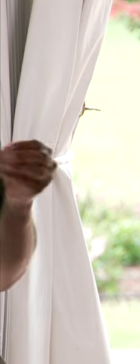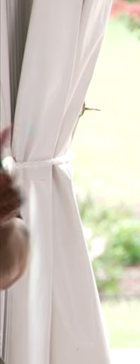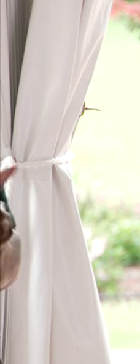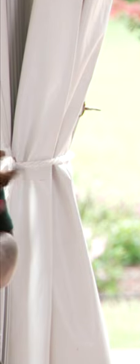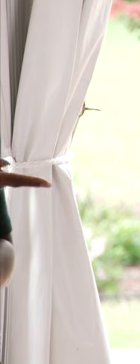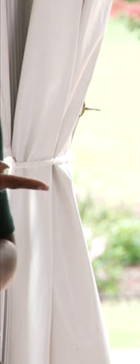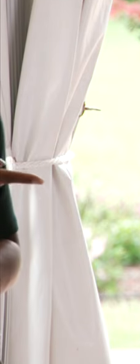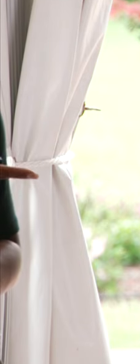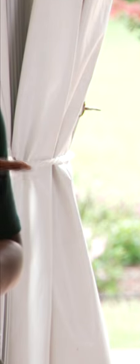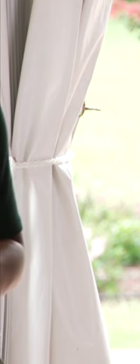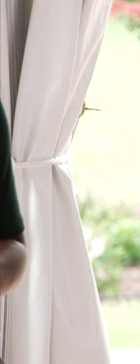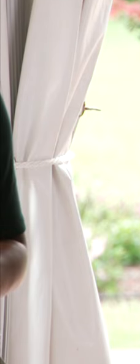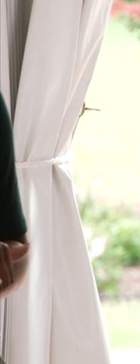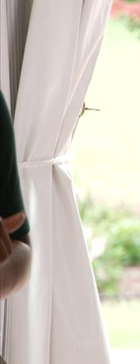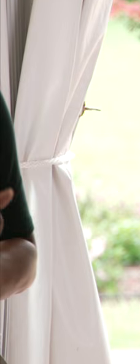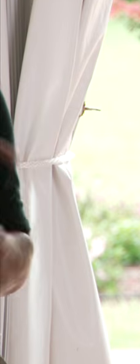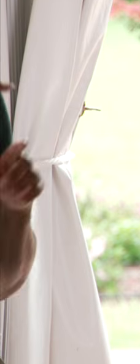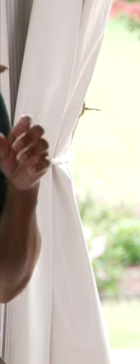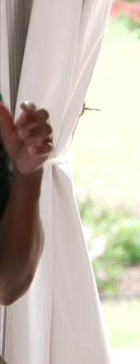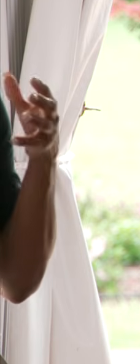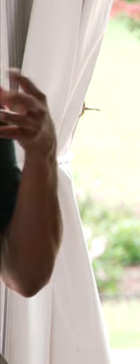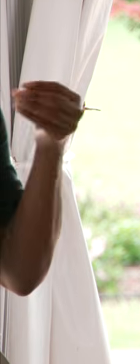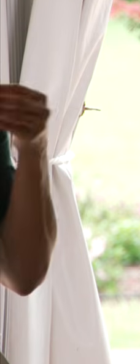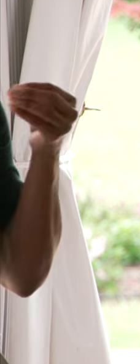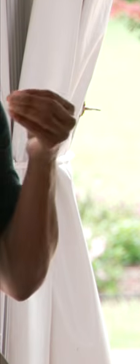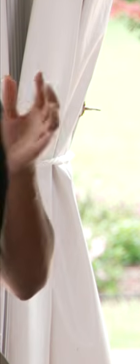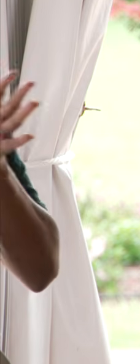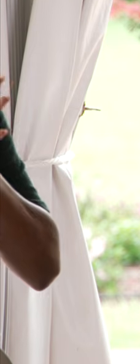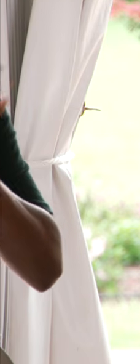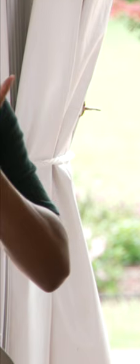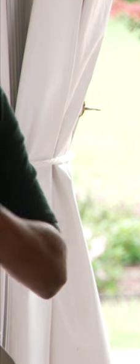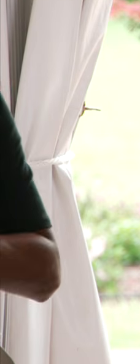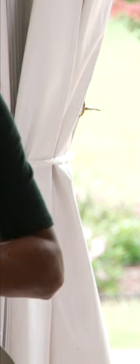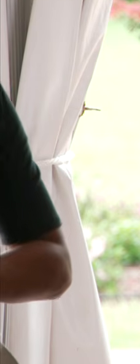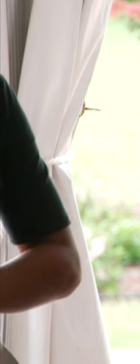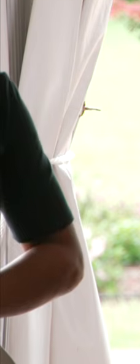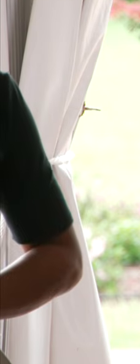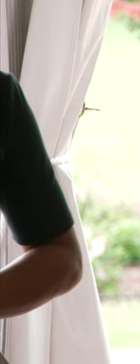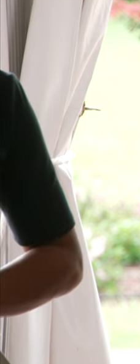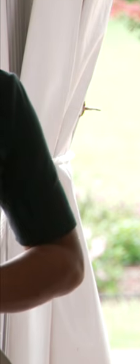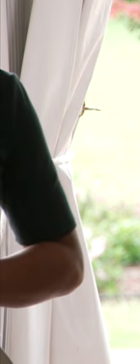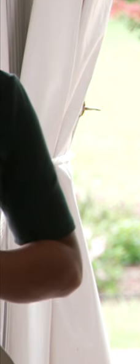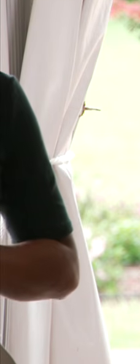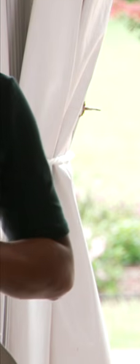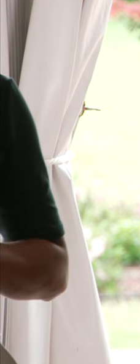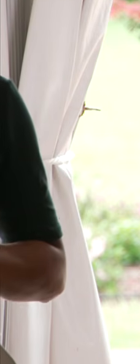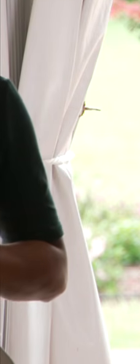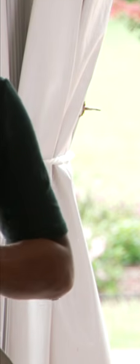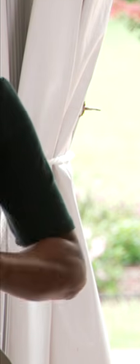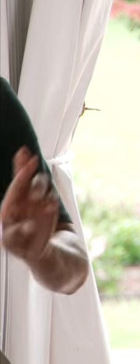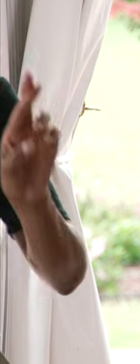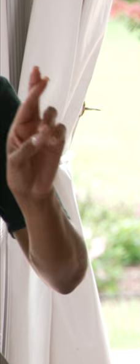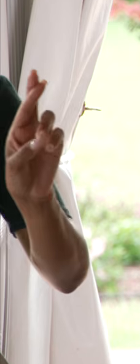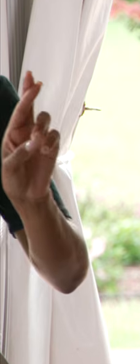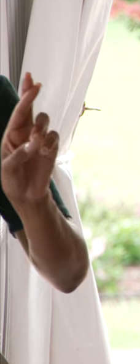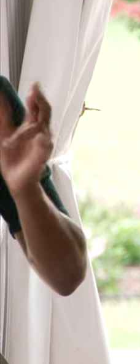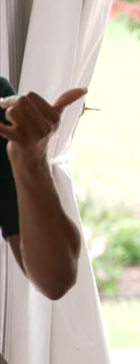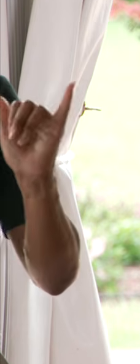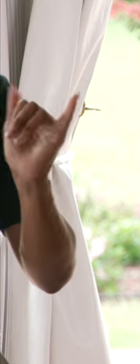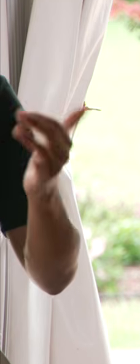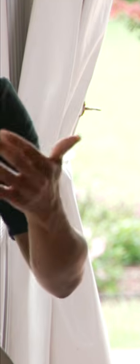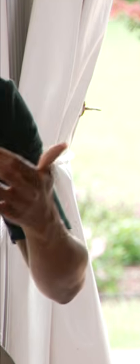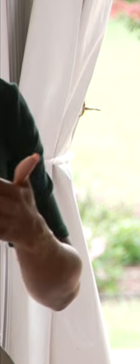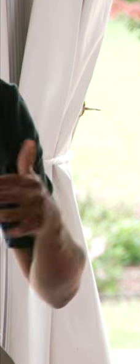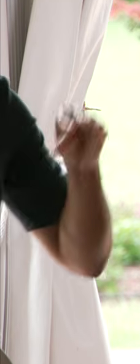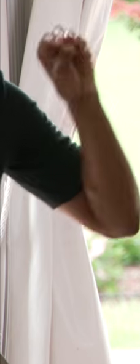are embedded in my mind, but I would hope that they would also be embedded in your mind, and